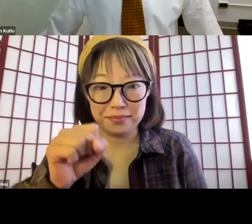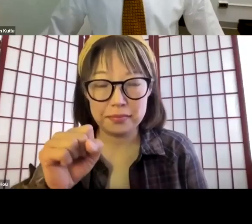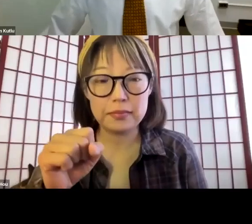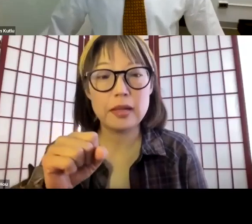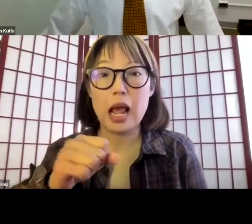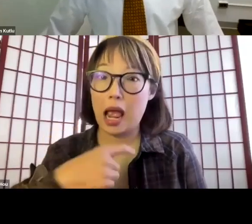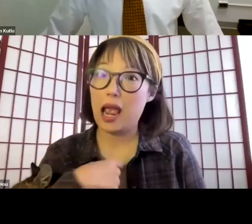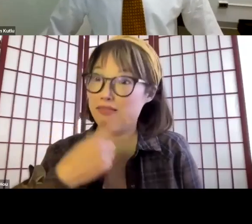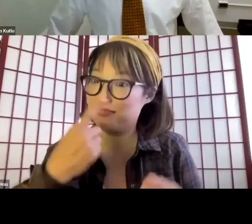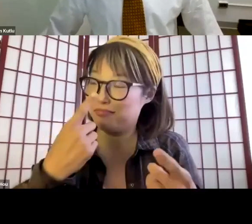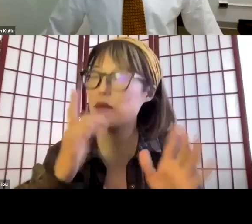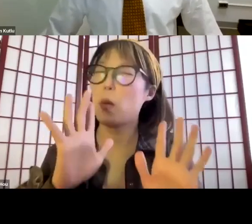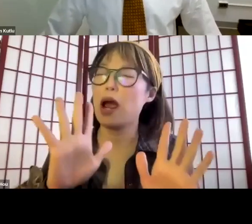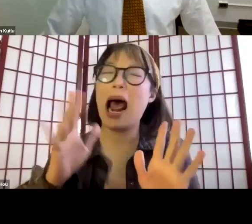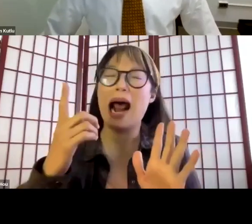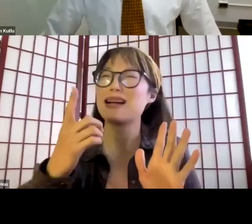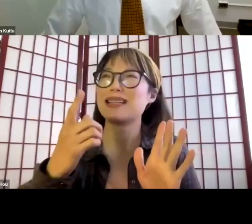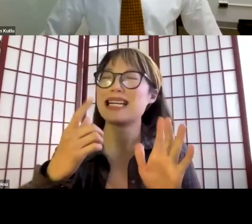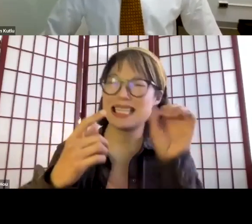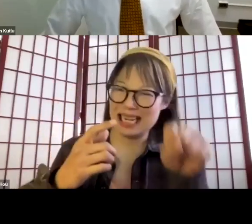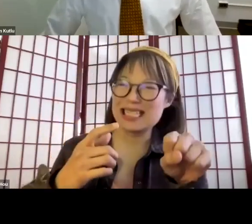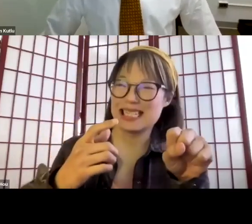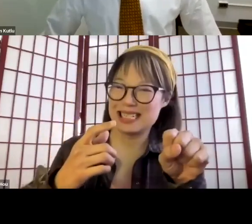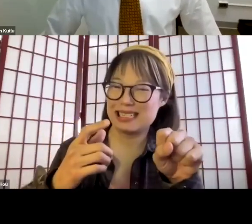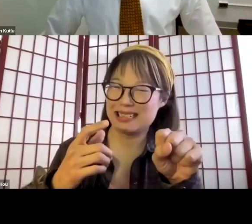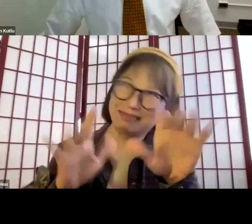Yes. Yes.